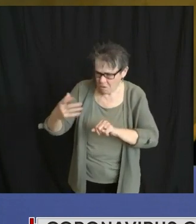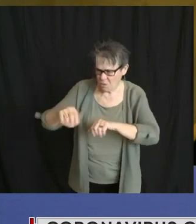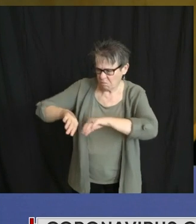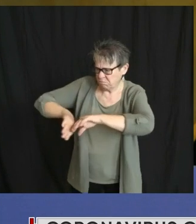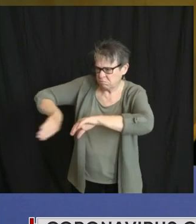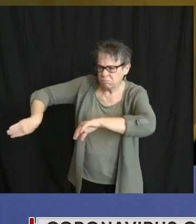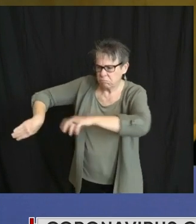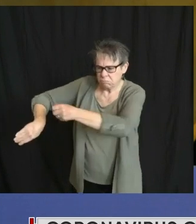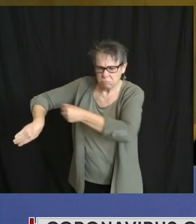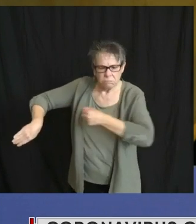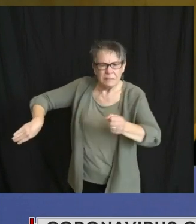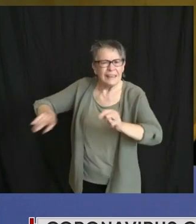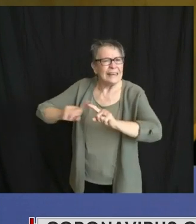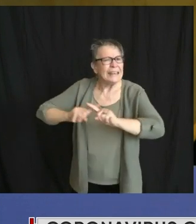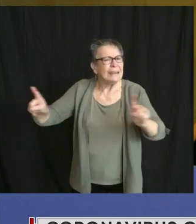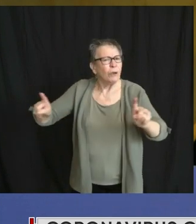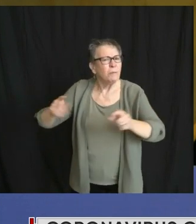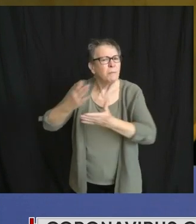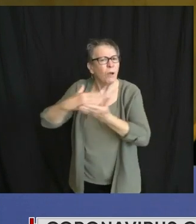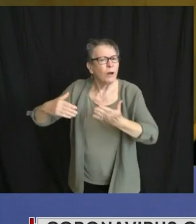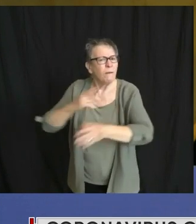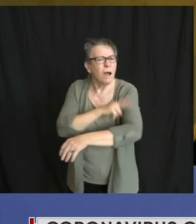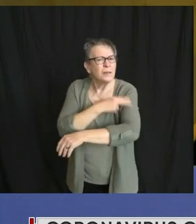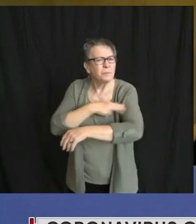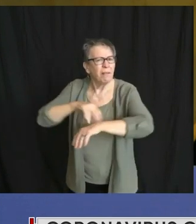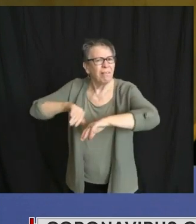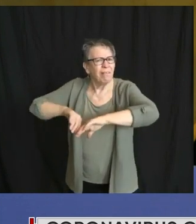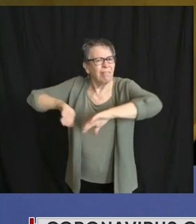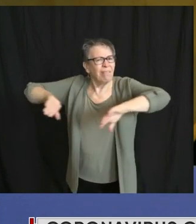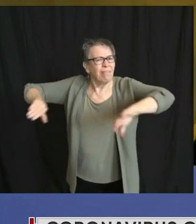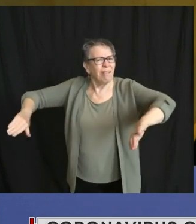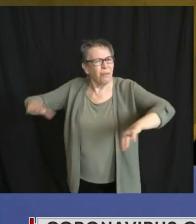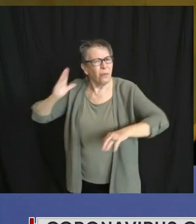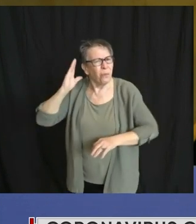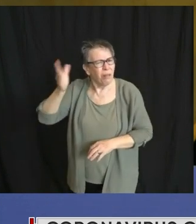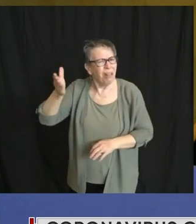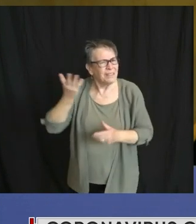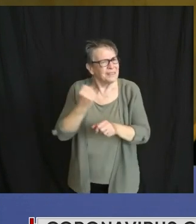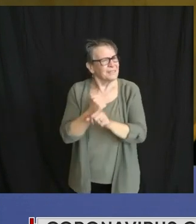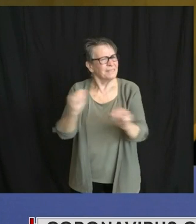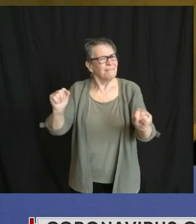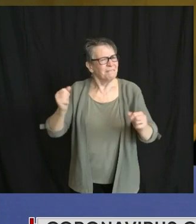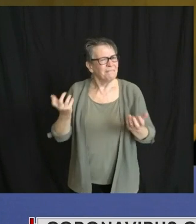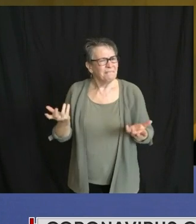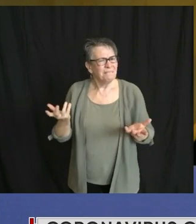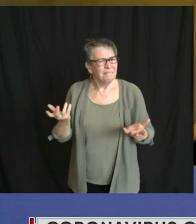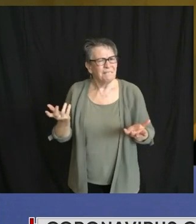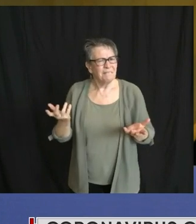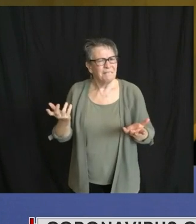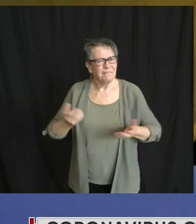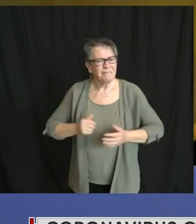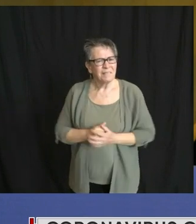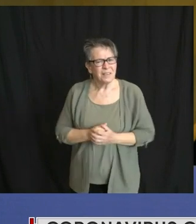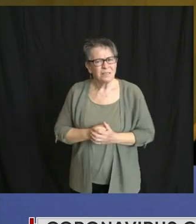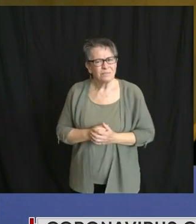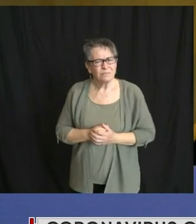DON'T DELAY. IT MAY SAVE YOUR LIFE.